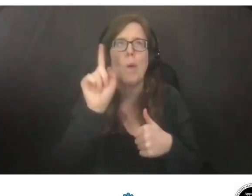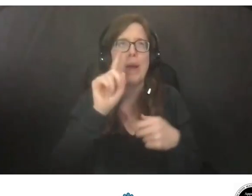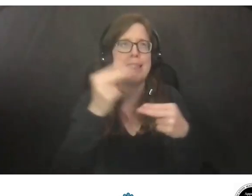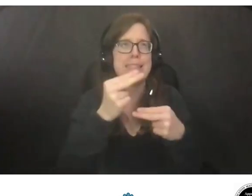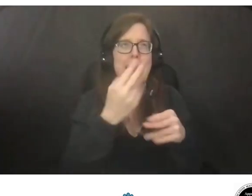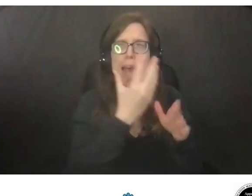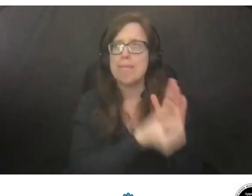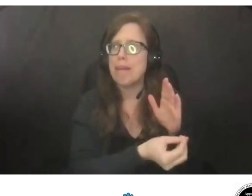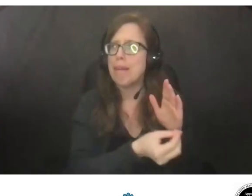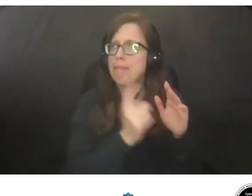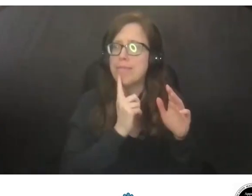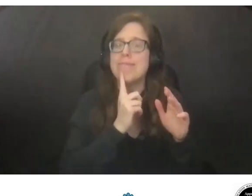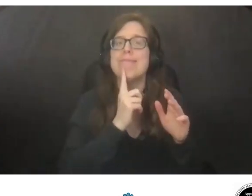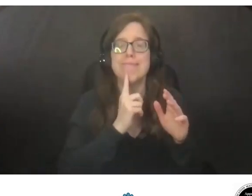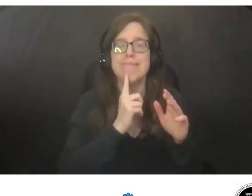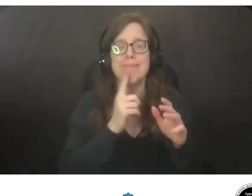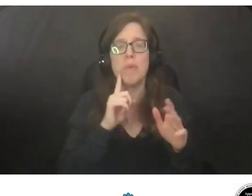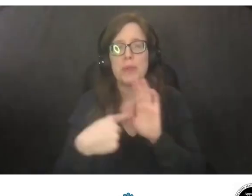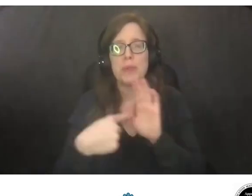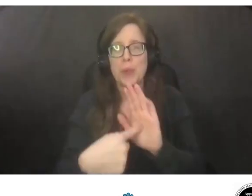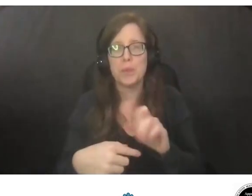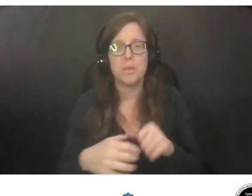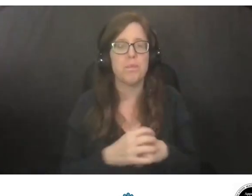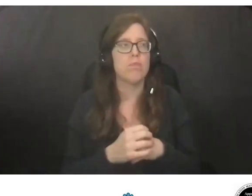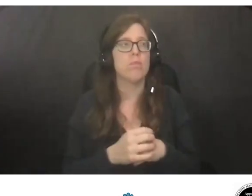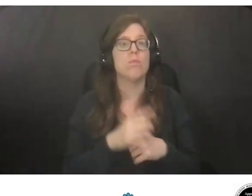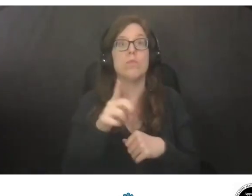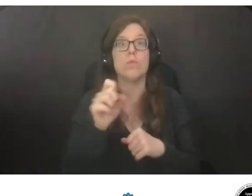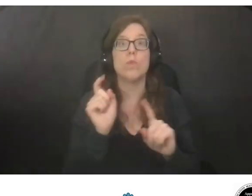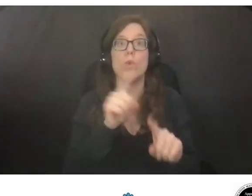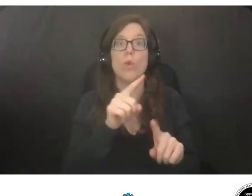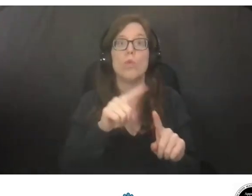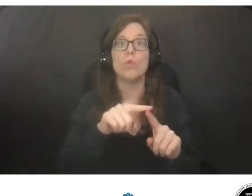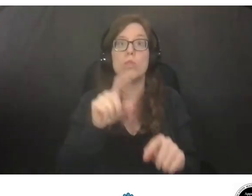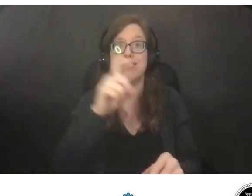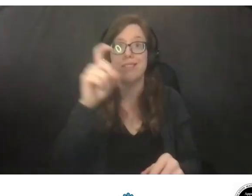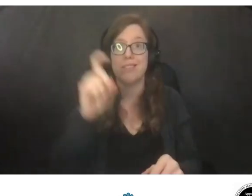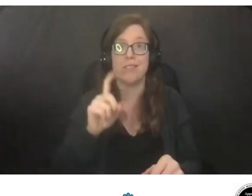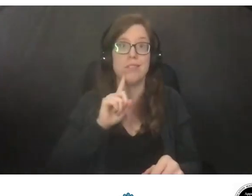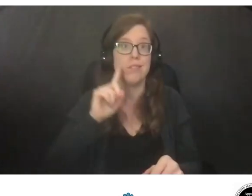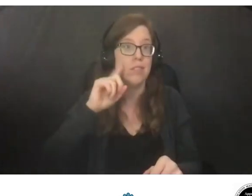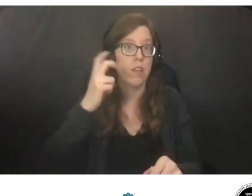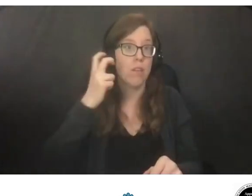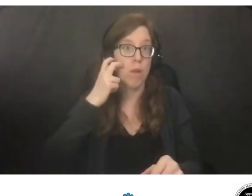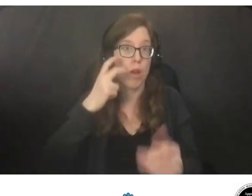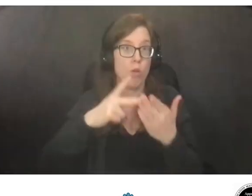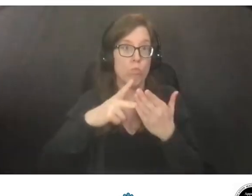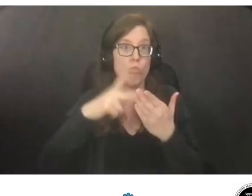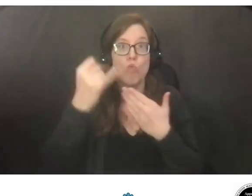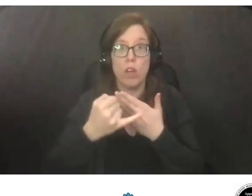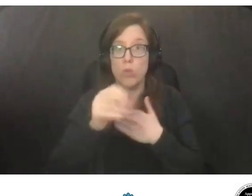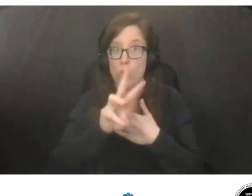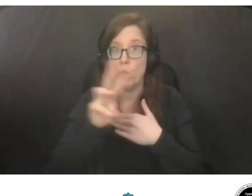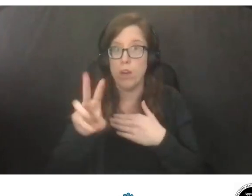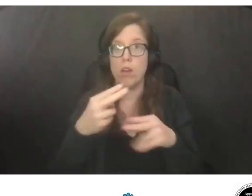your slides are from this presentation. You can go to the Texas Deafblind Project website, which is